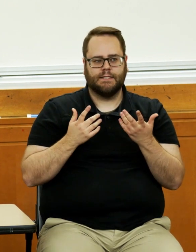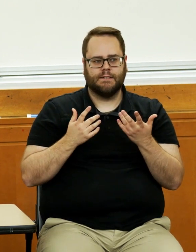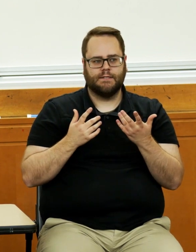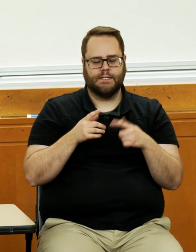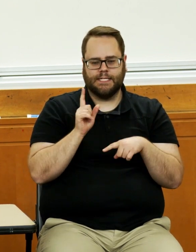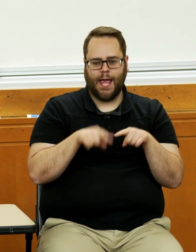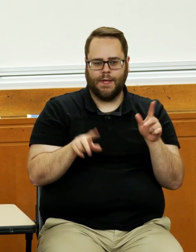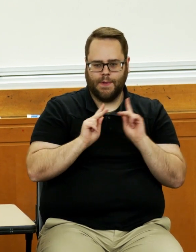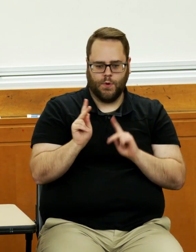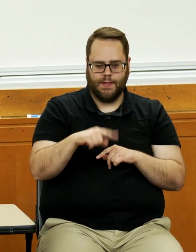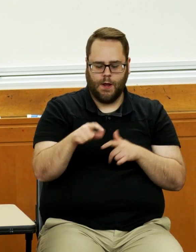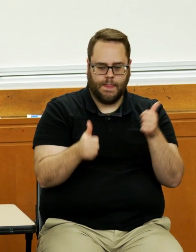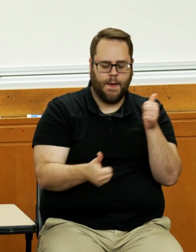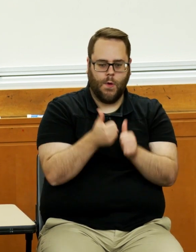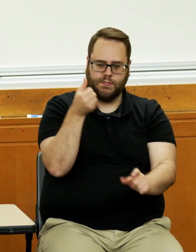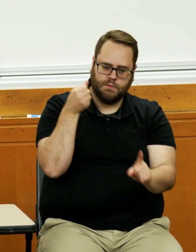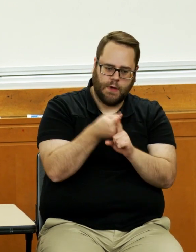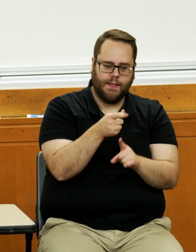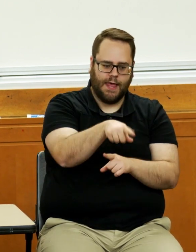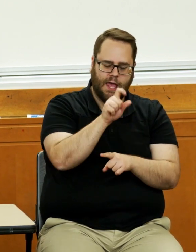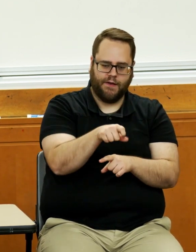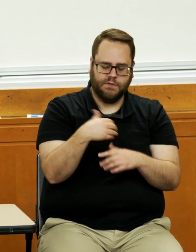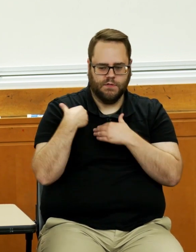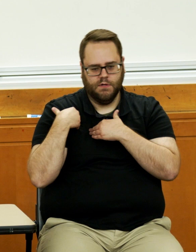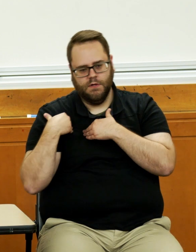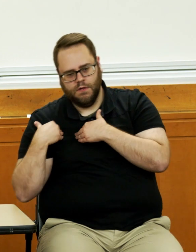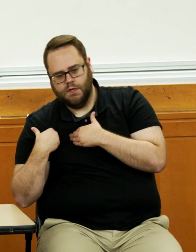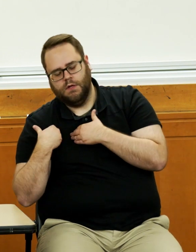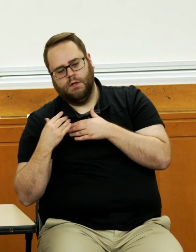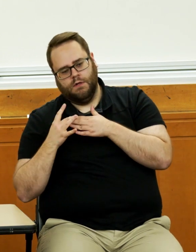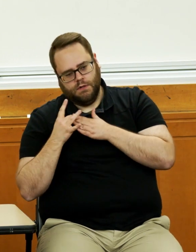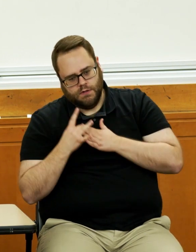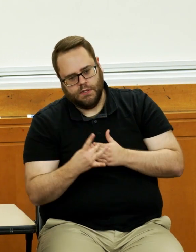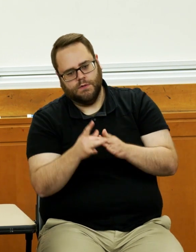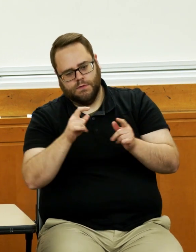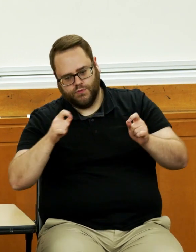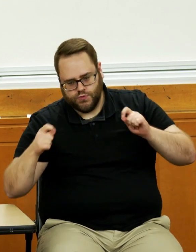are the most impacted are the ones that have to carry all the weight of anything, of making